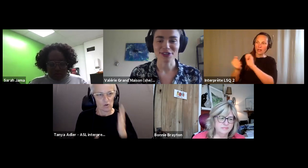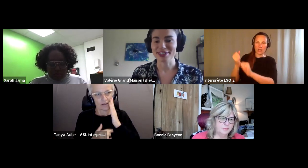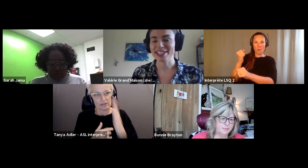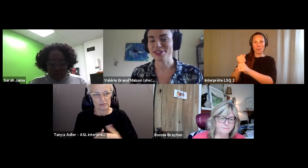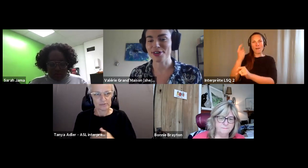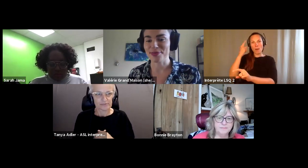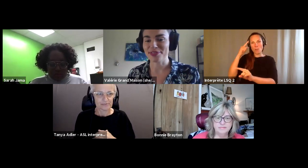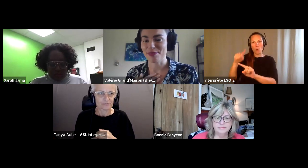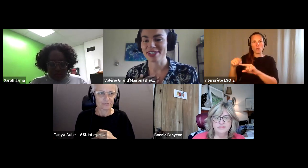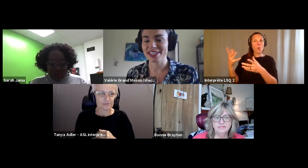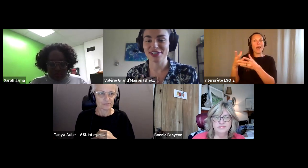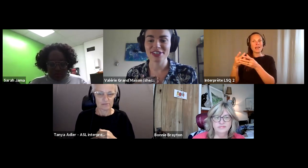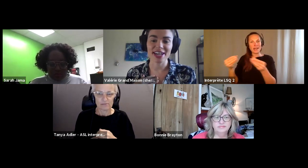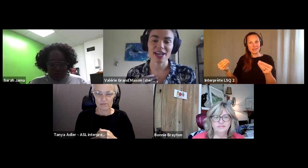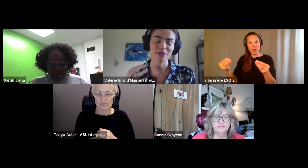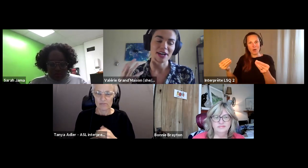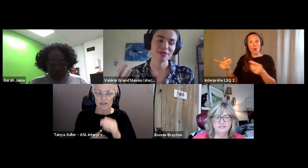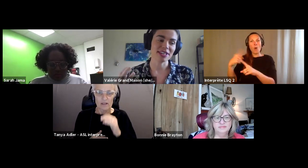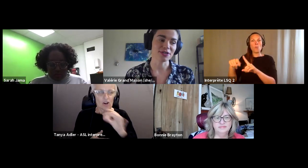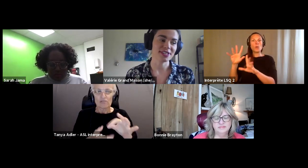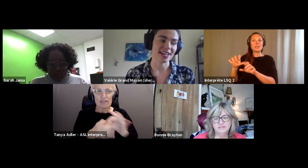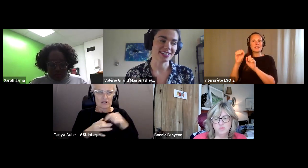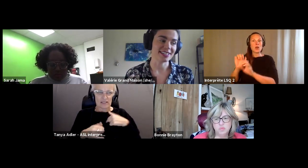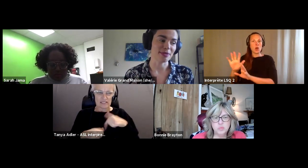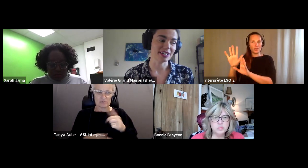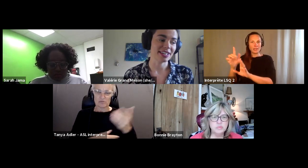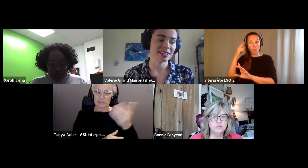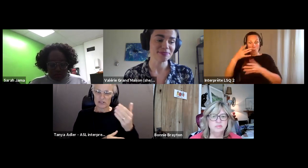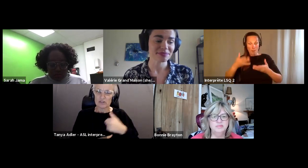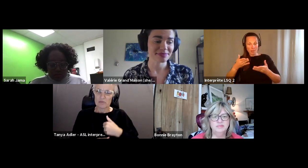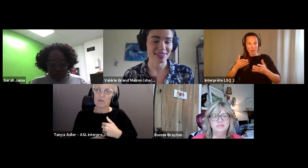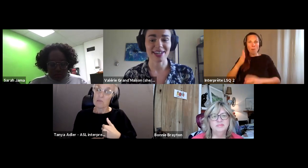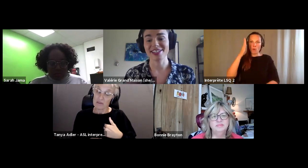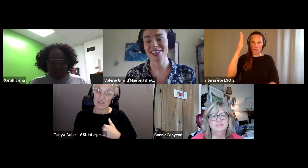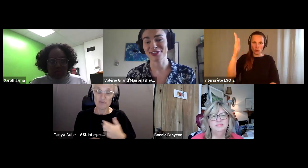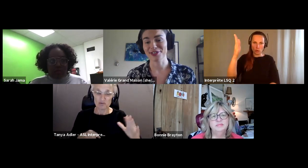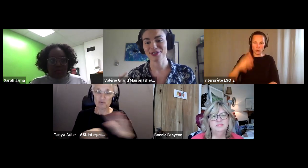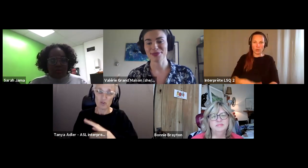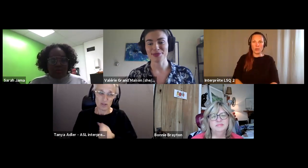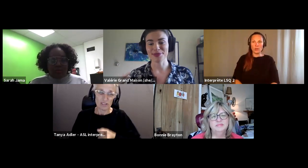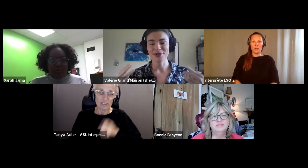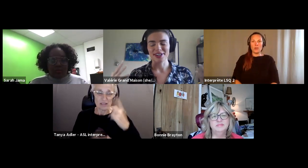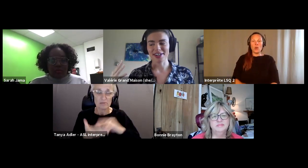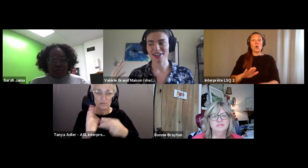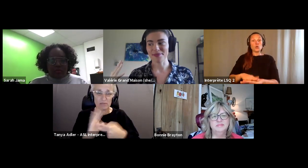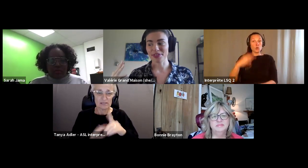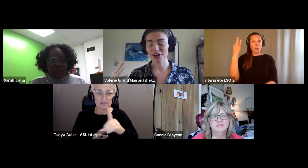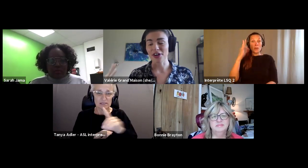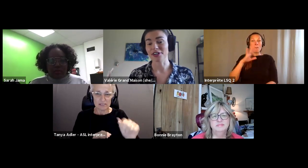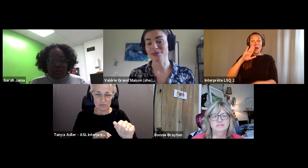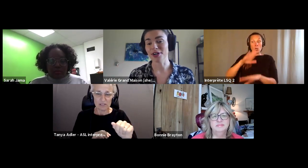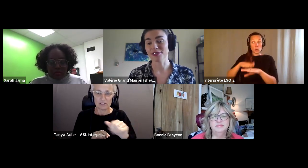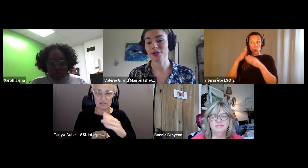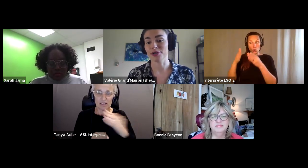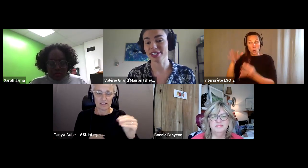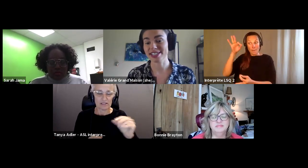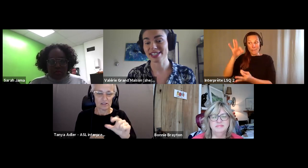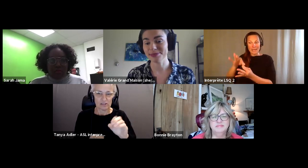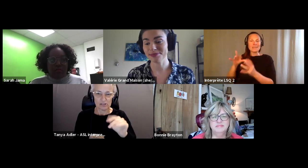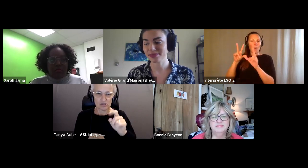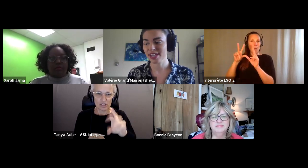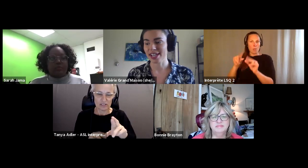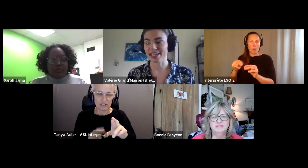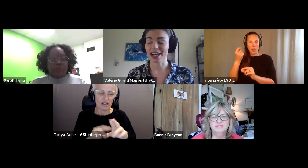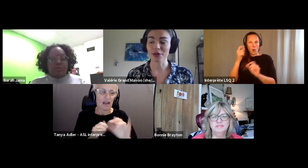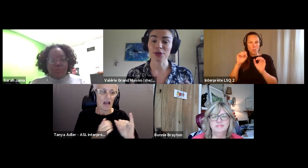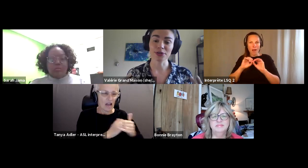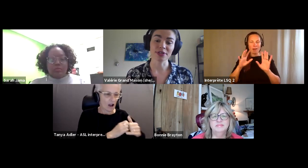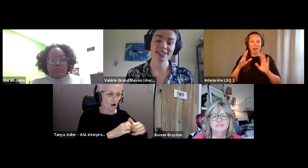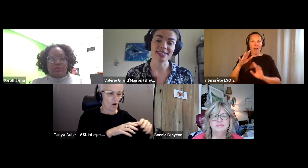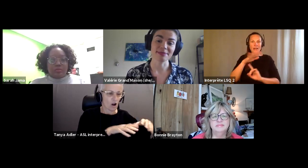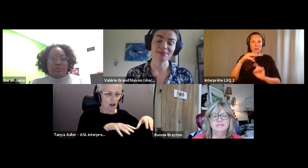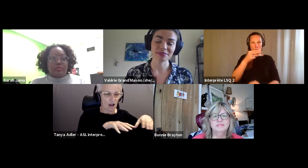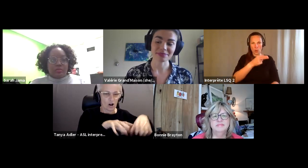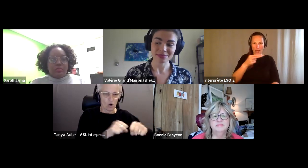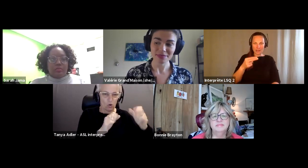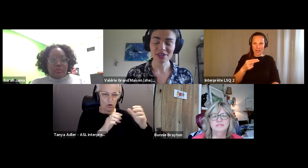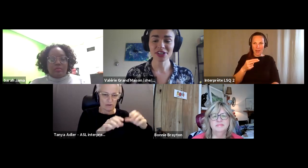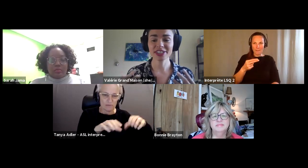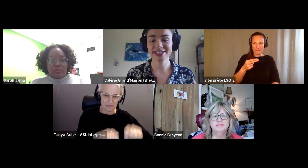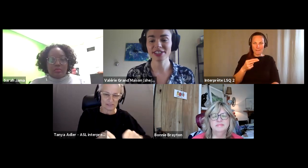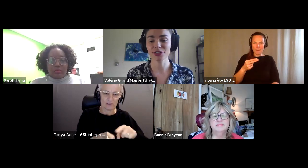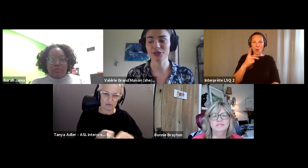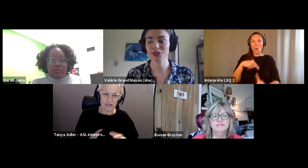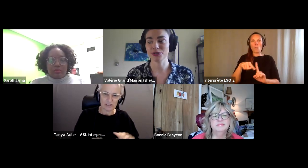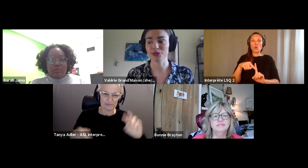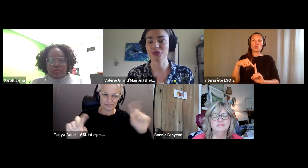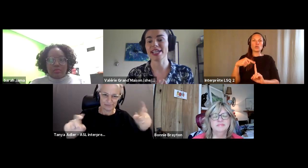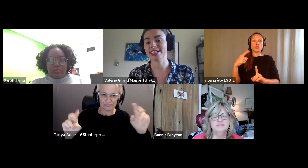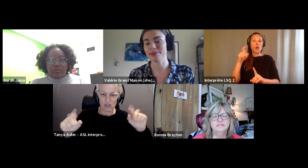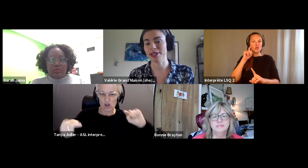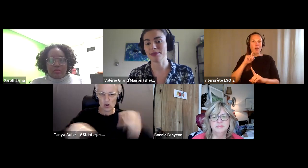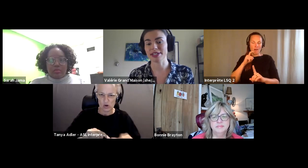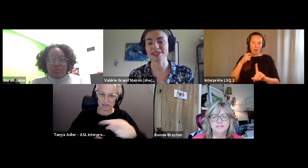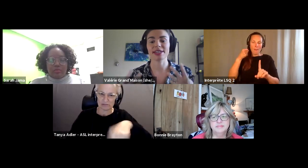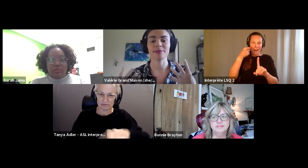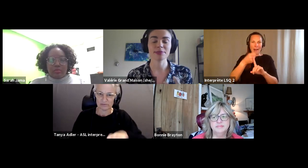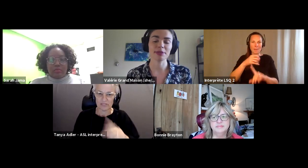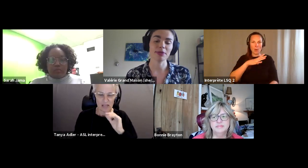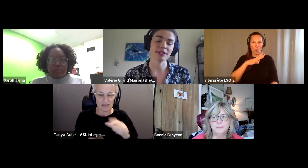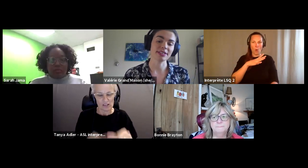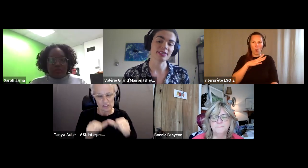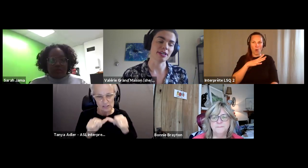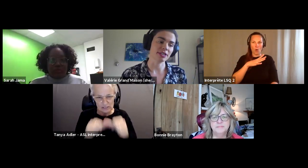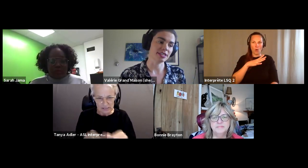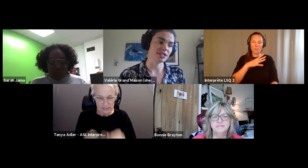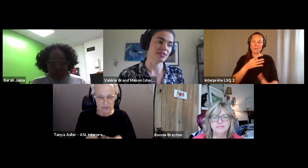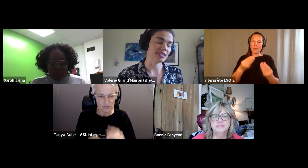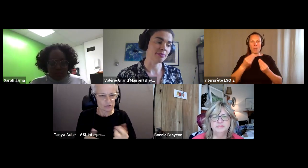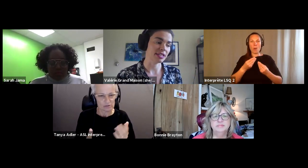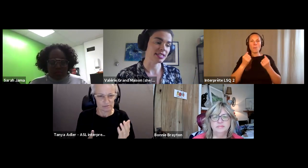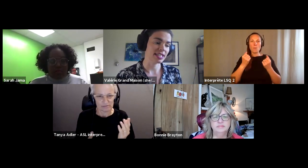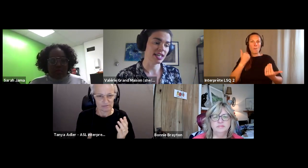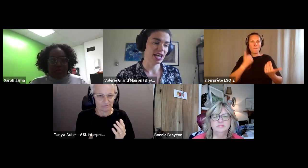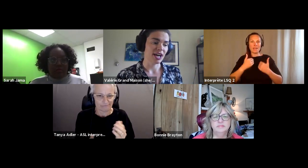Valérie Grand’Maison (she/elle): it's not really in the scope of this presentation today, but I really understand this ability and gender to harm of colonialism and how colonialism continues to create impairments and put people in conditions of disability.